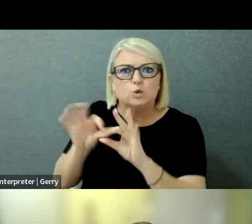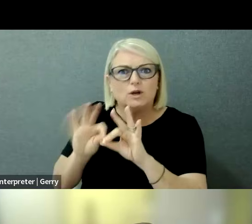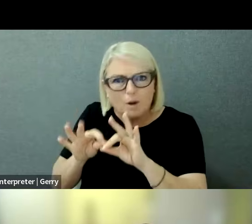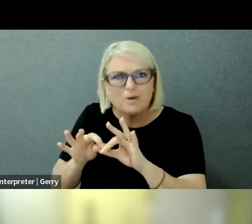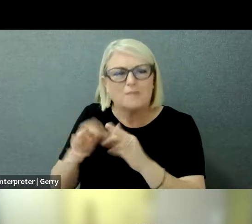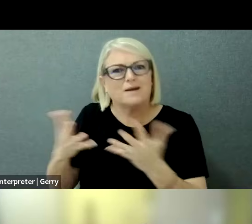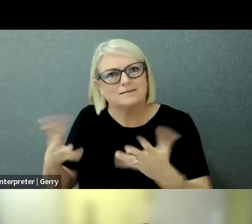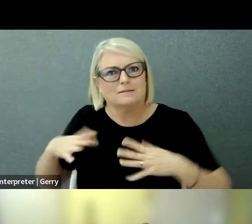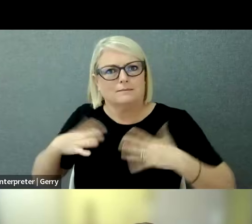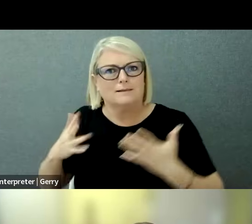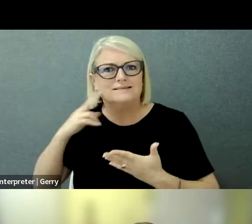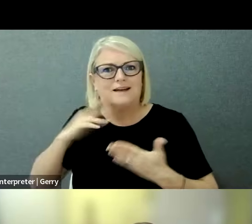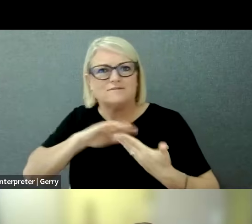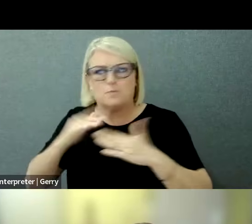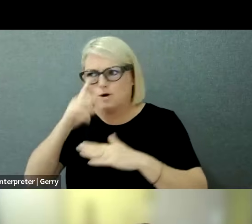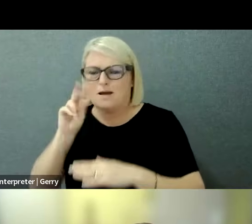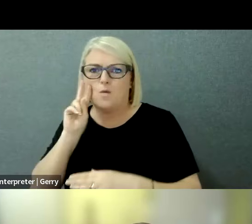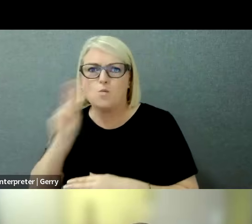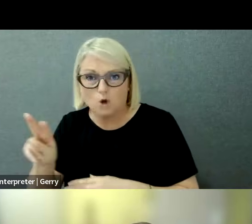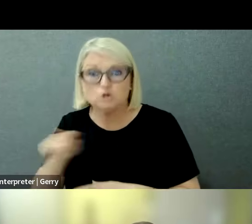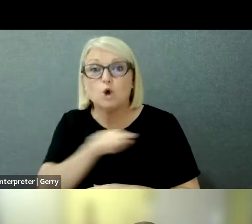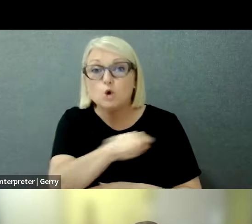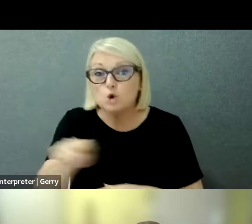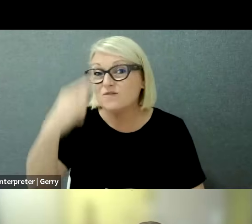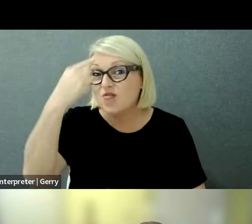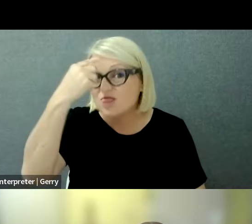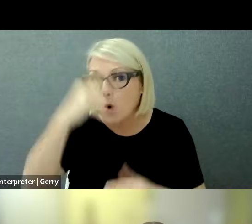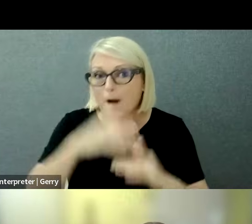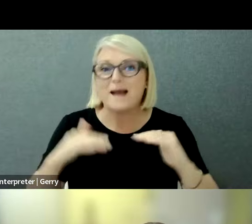et cetera. So you've thought about equity from the start and that's what we need with Thriving Kids.